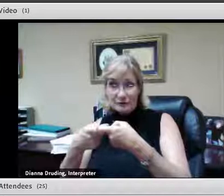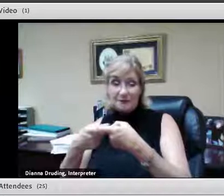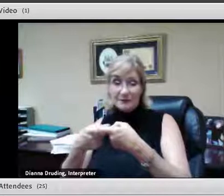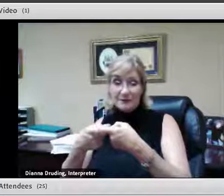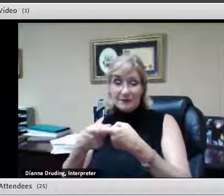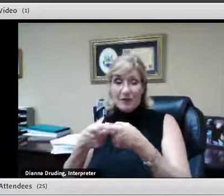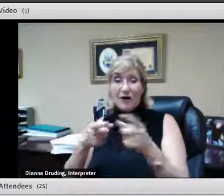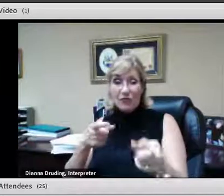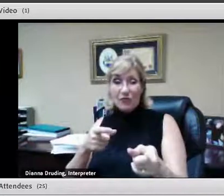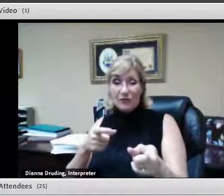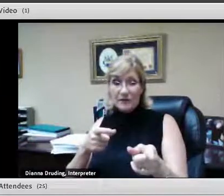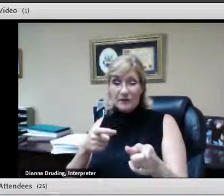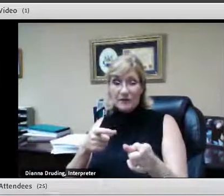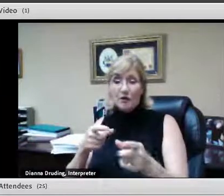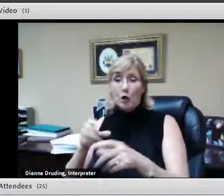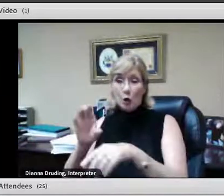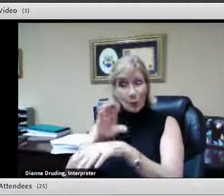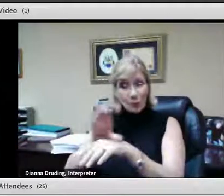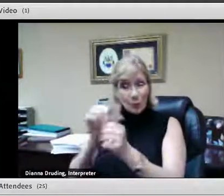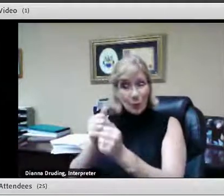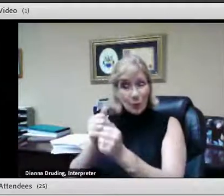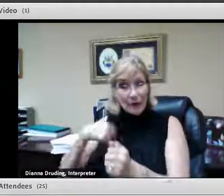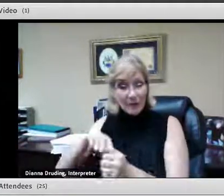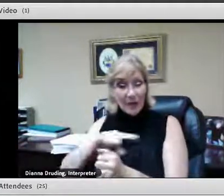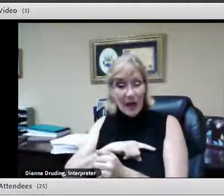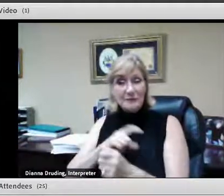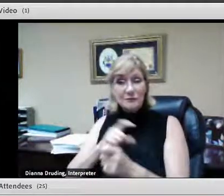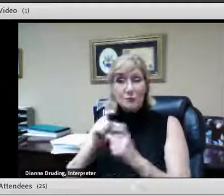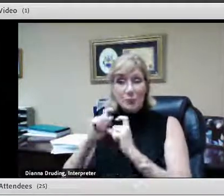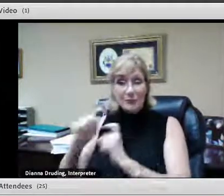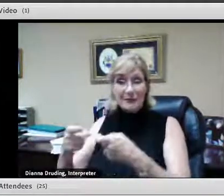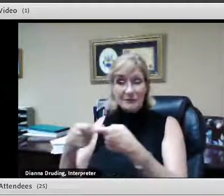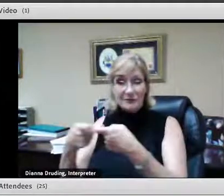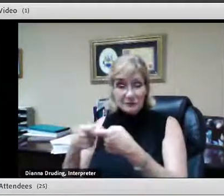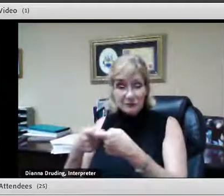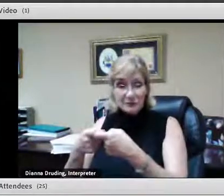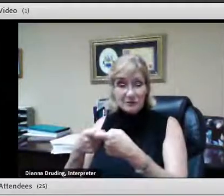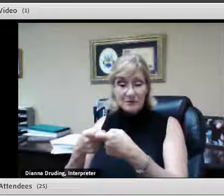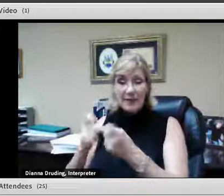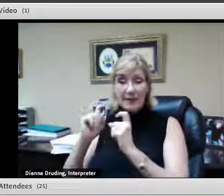that you can hook it up to your computer with. That's where it gets its electricity. And you can do a lot with Makey Makeys,